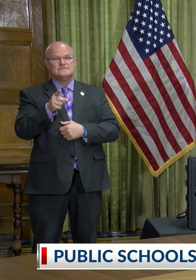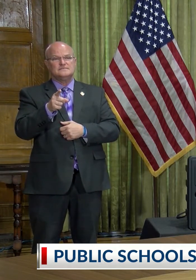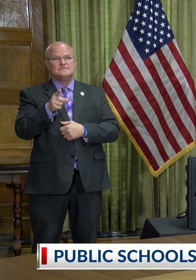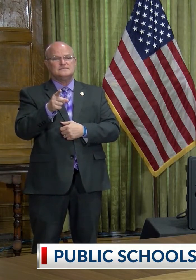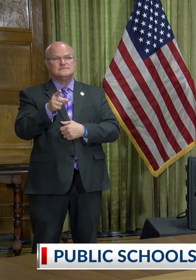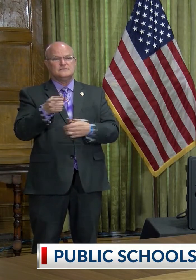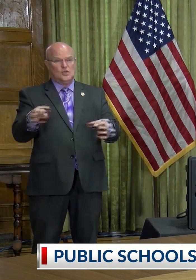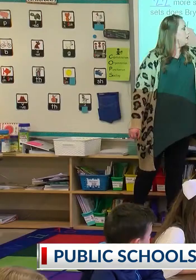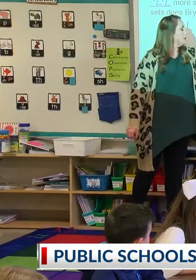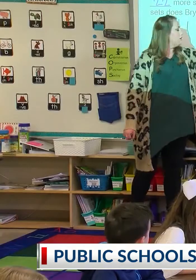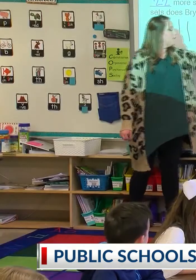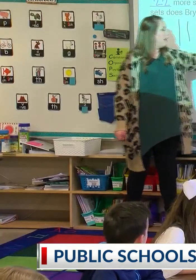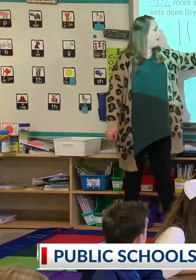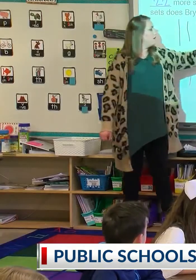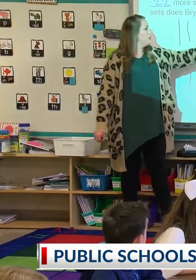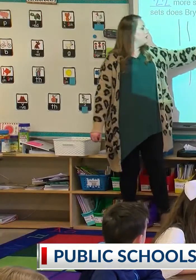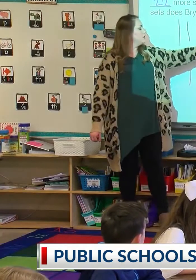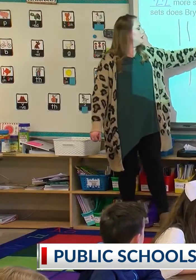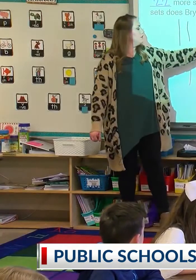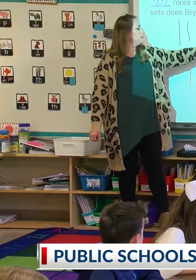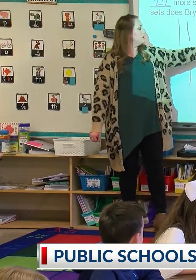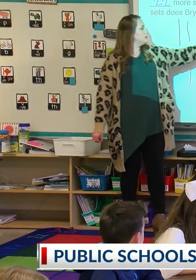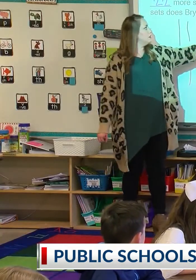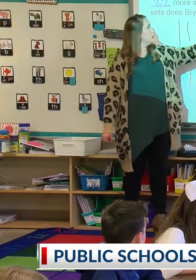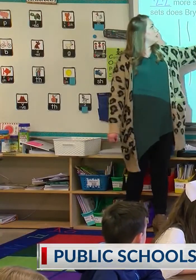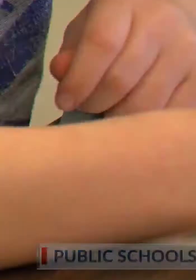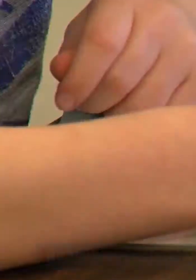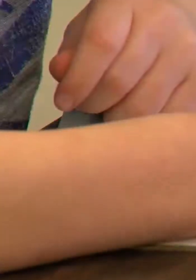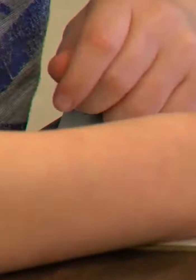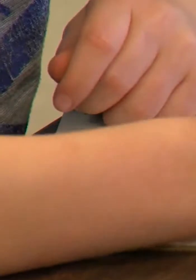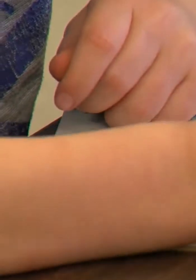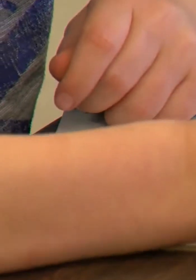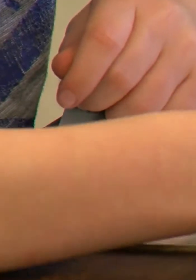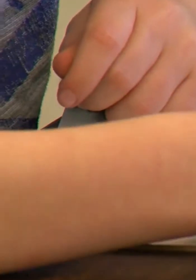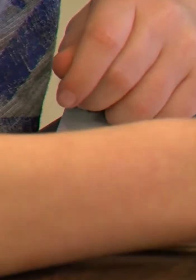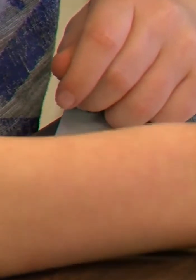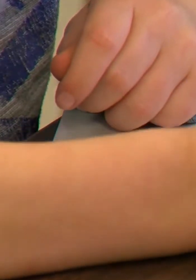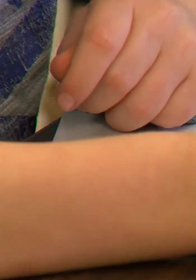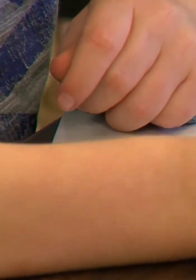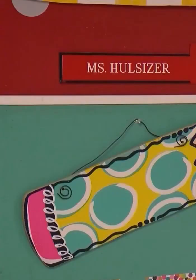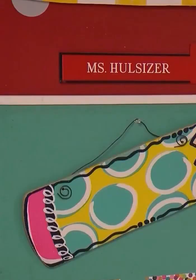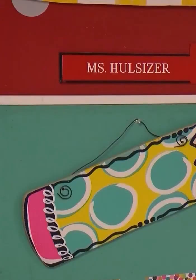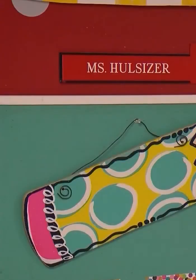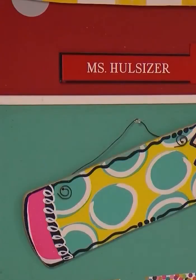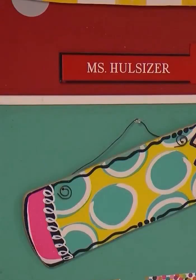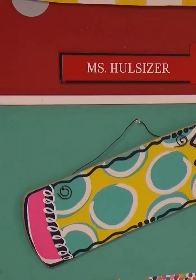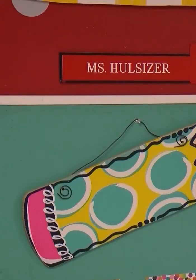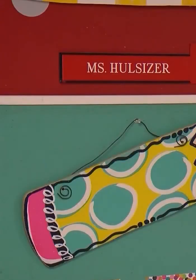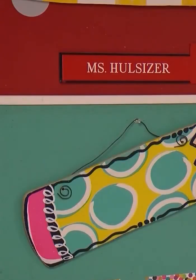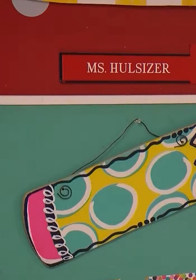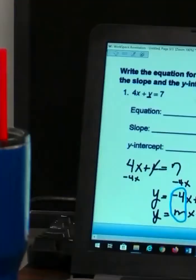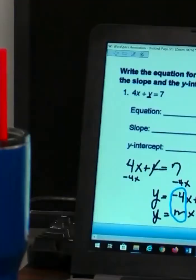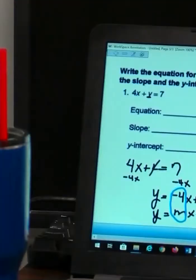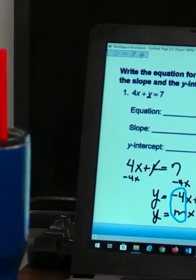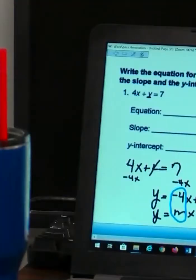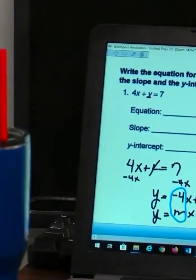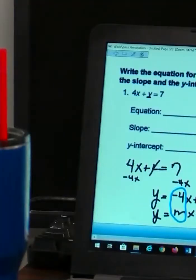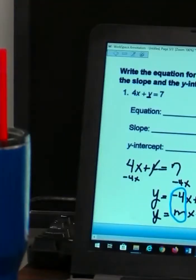closed AND WITH THAT THE DOOR SHUTS ON ONá CAMPUS LEARNING FOR THE 2019á2020 SCHOOL YEAR...HOWEVER COMMISSIONER